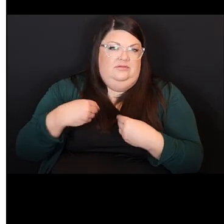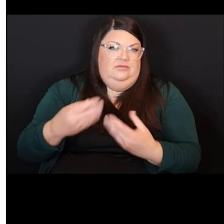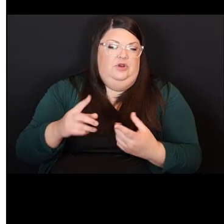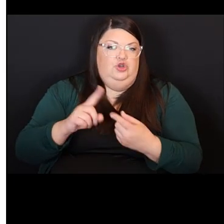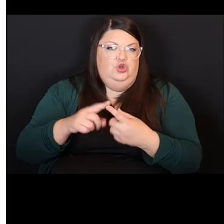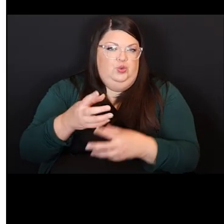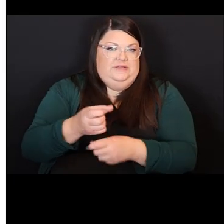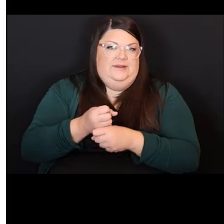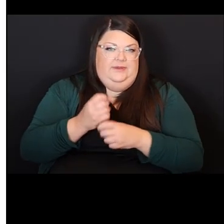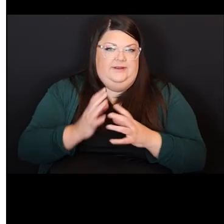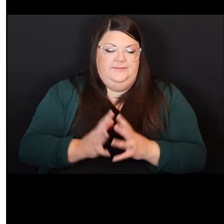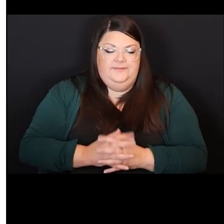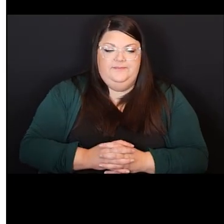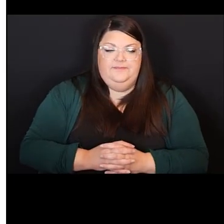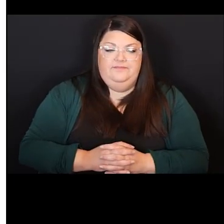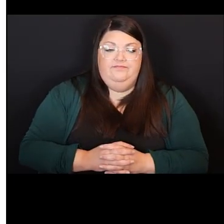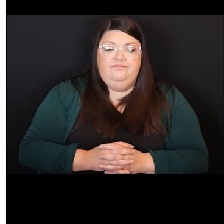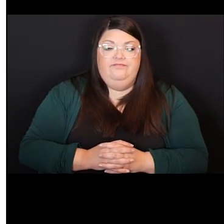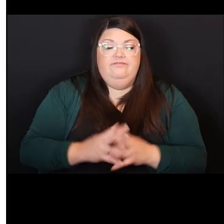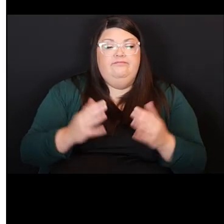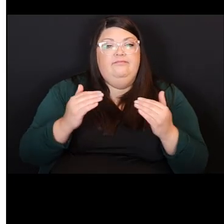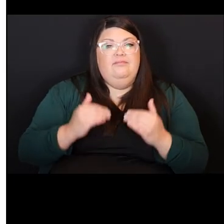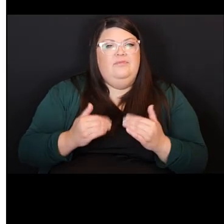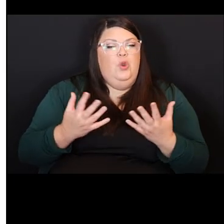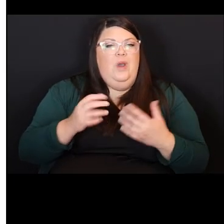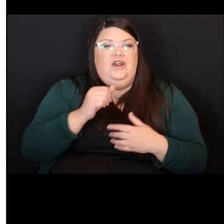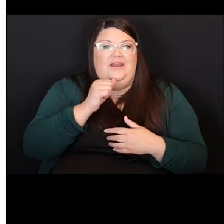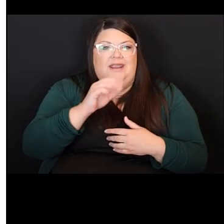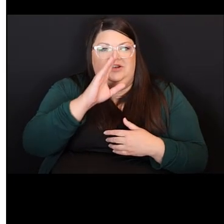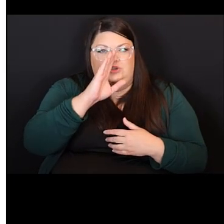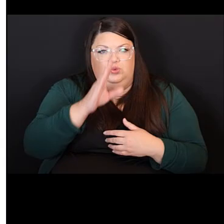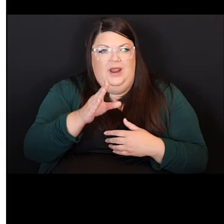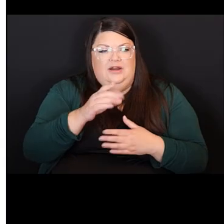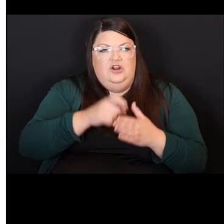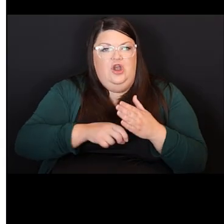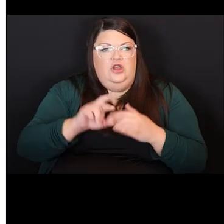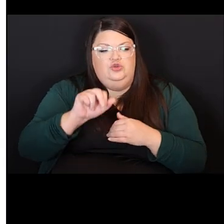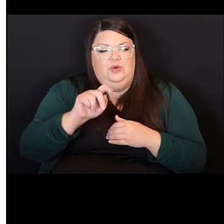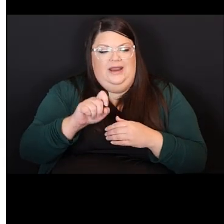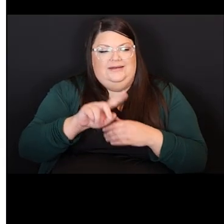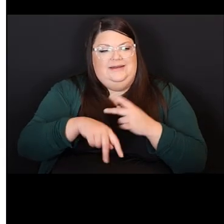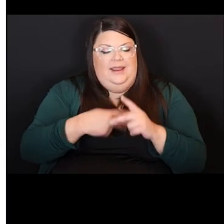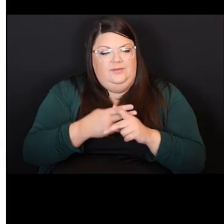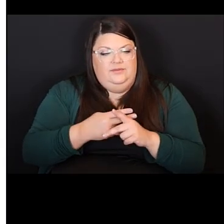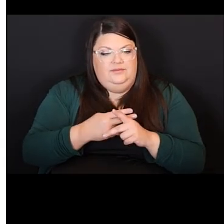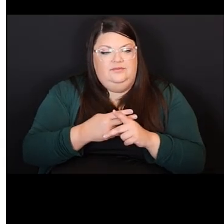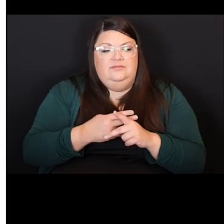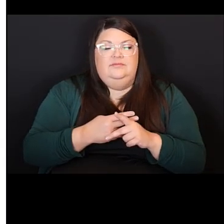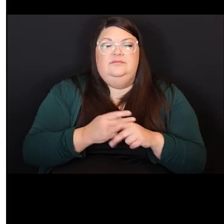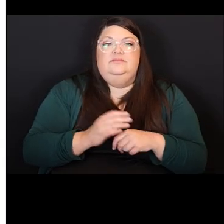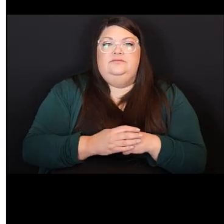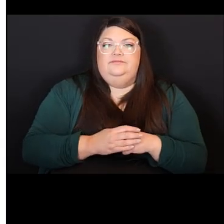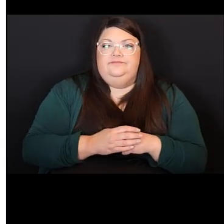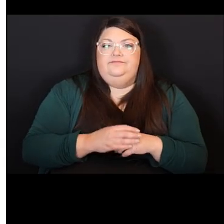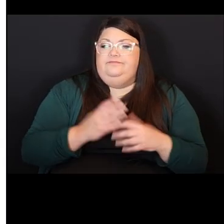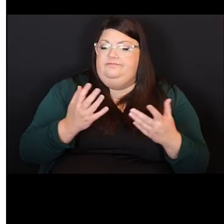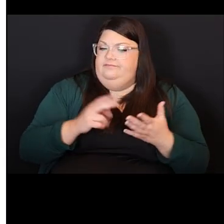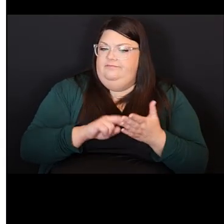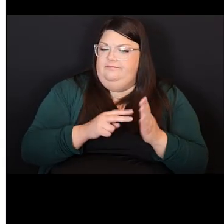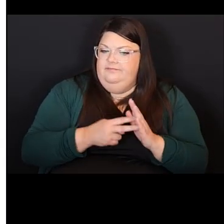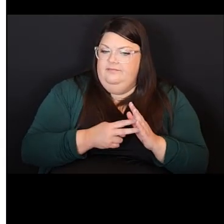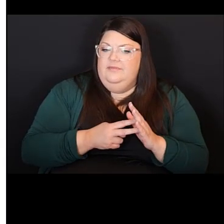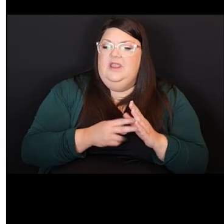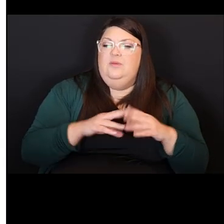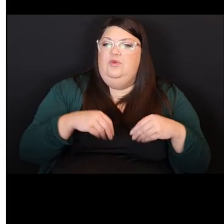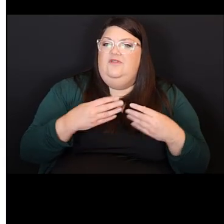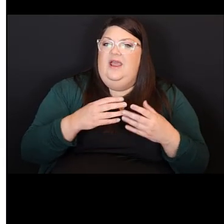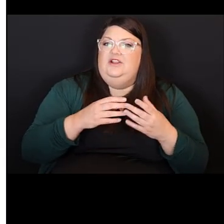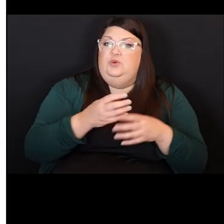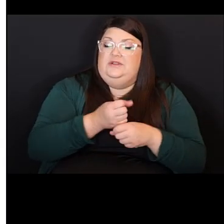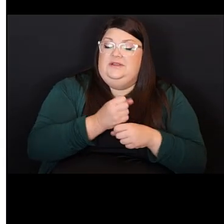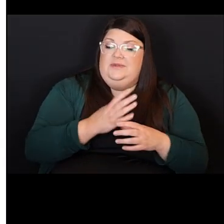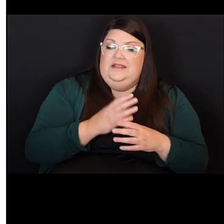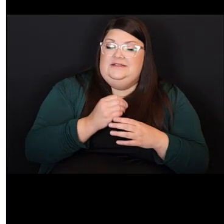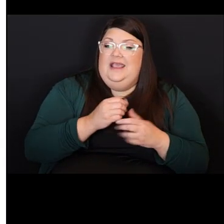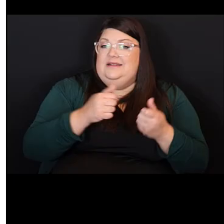Slide 7, What are Indirect Cost Rate Types? Indirect cost rate types provide recipients